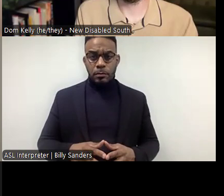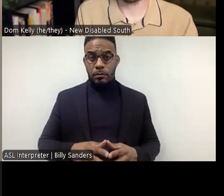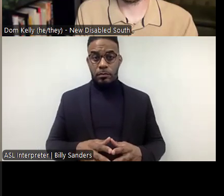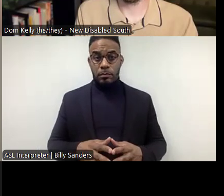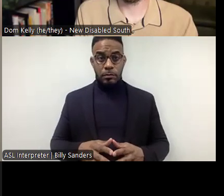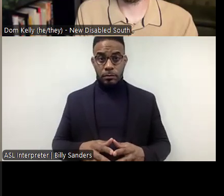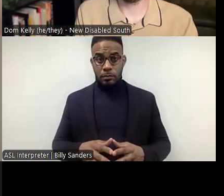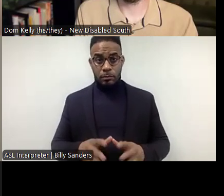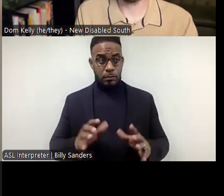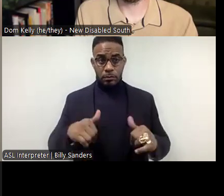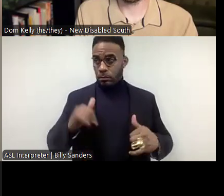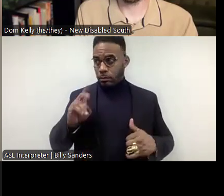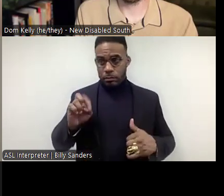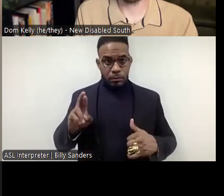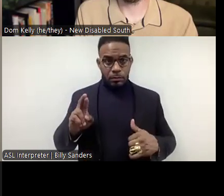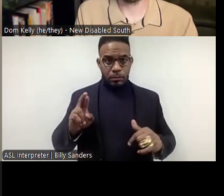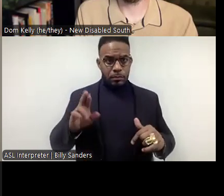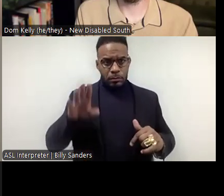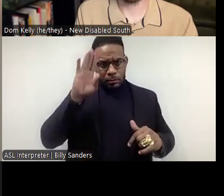and then Rachita.